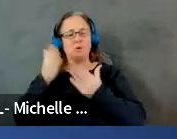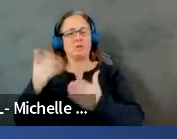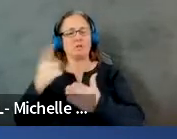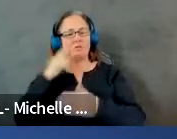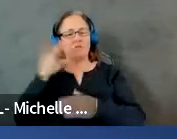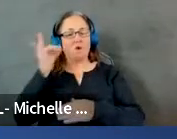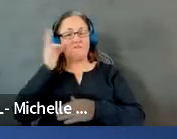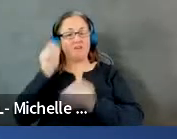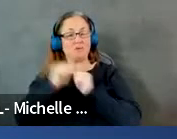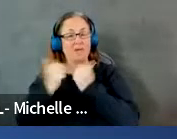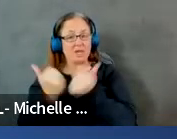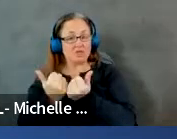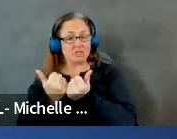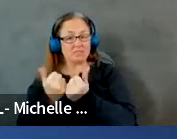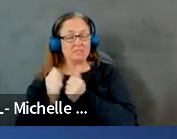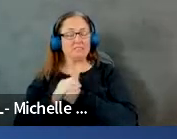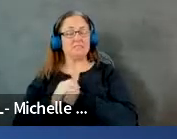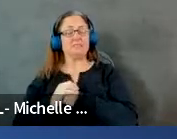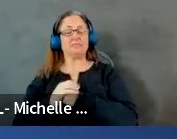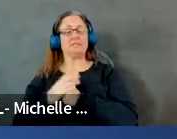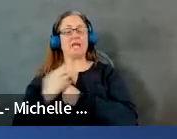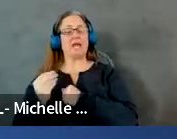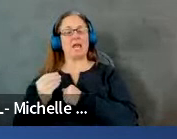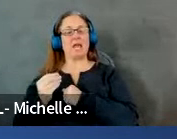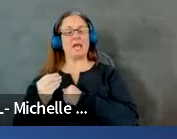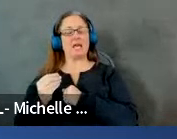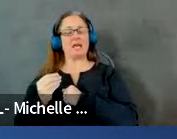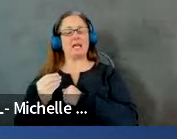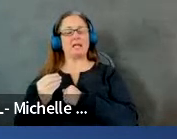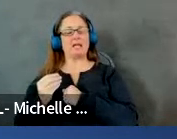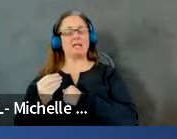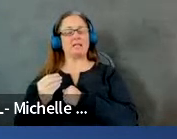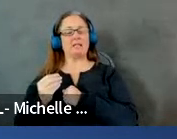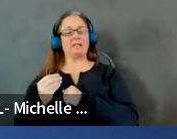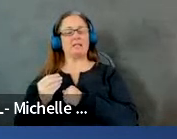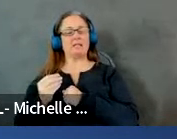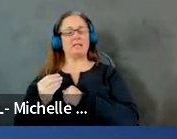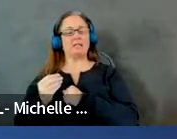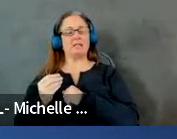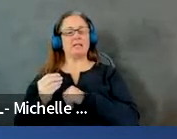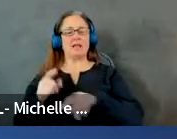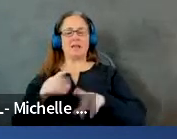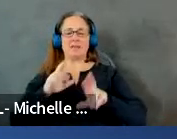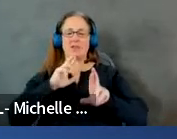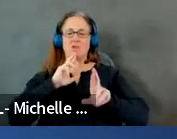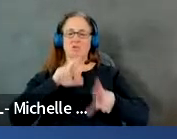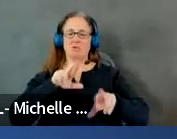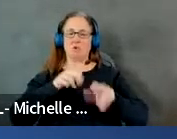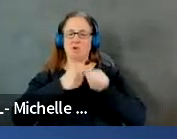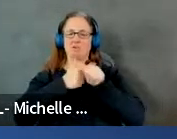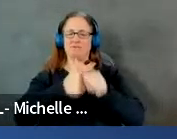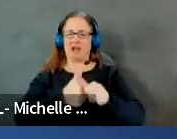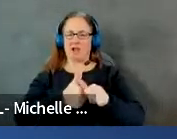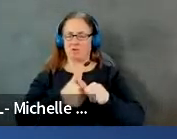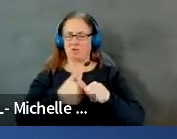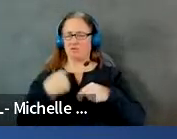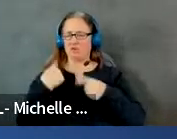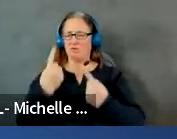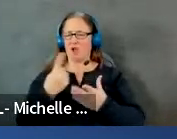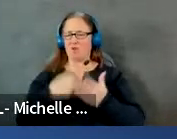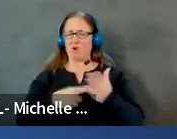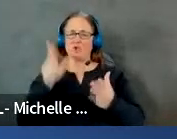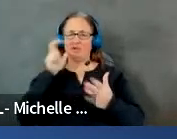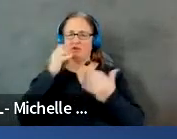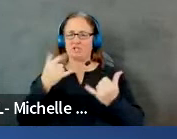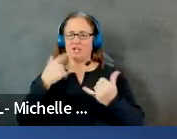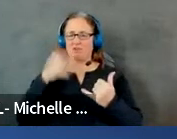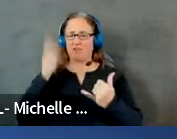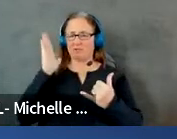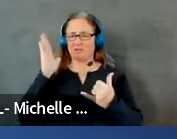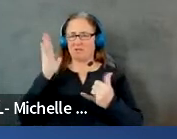agencies and they will track very closely to what you've heard today in the presentation by Amy.